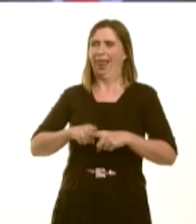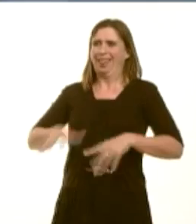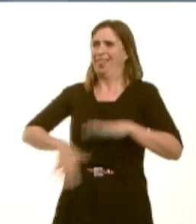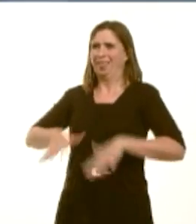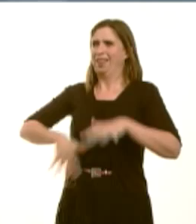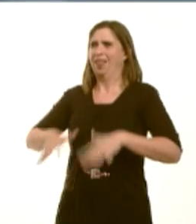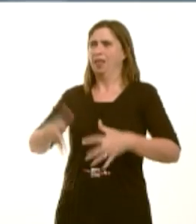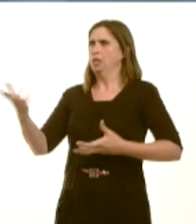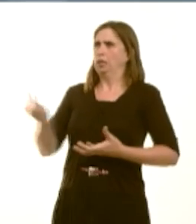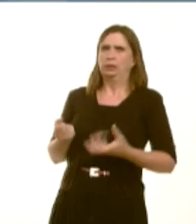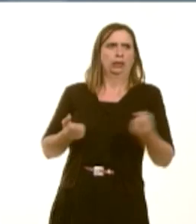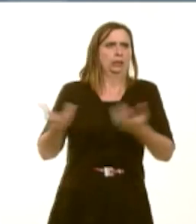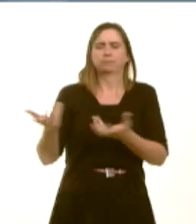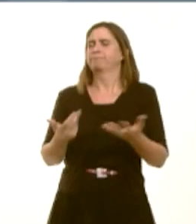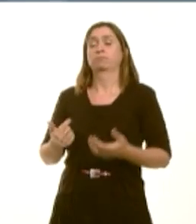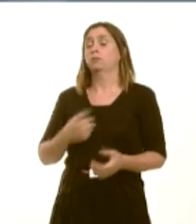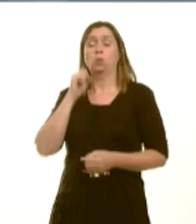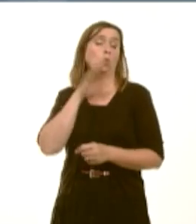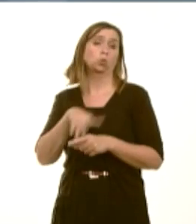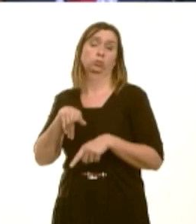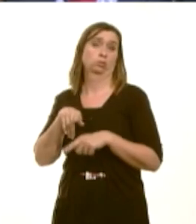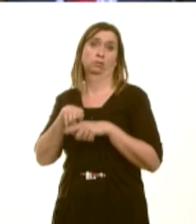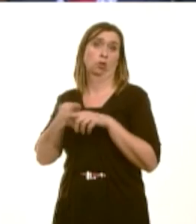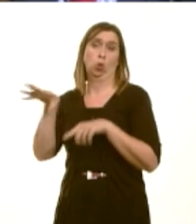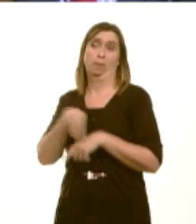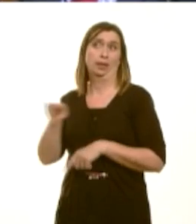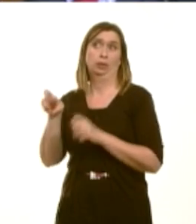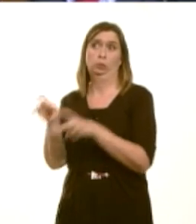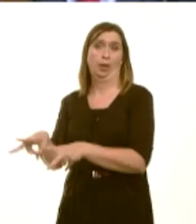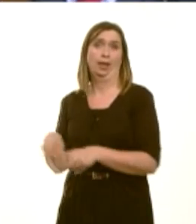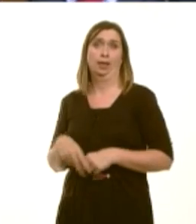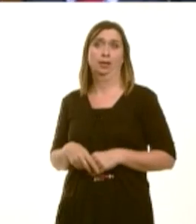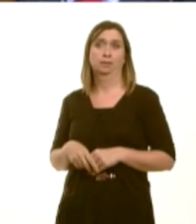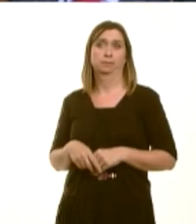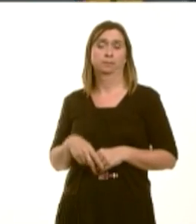is not a trap we will fall into in Wales. Mick Antoniw: First Minister, do you agree